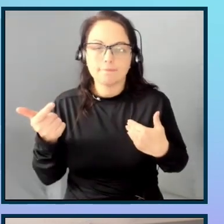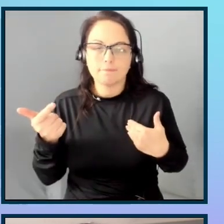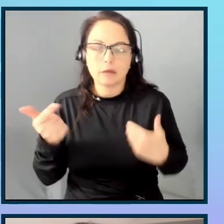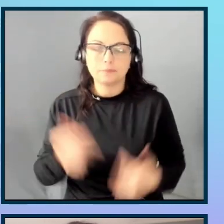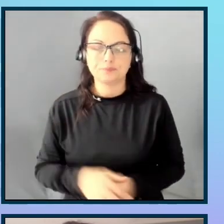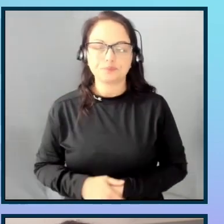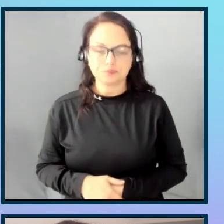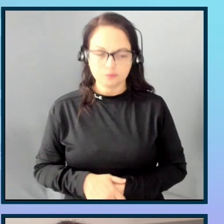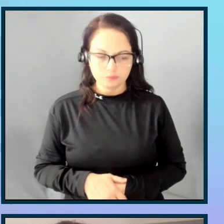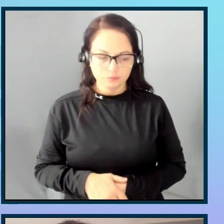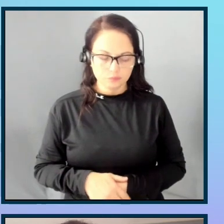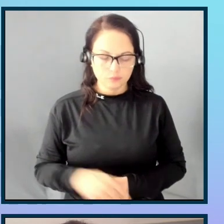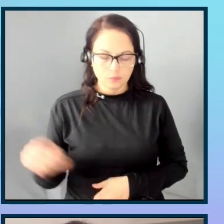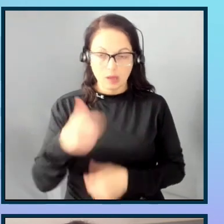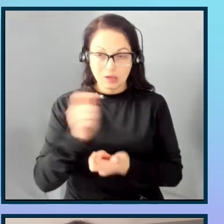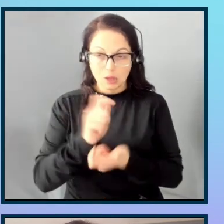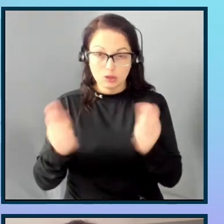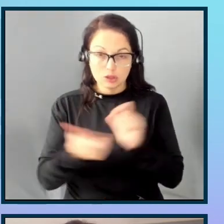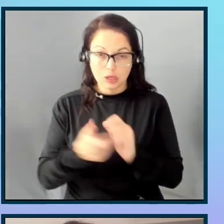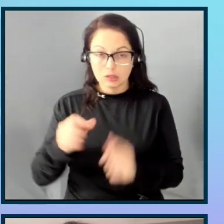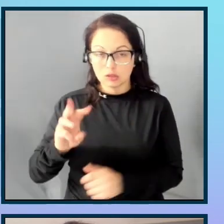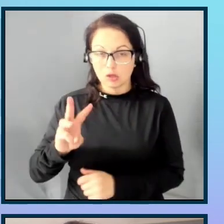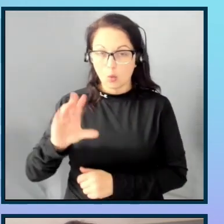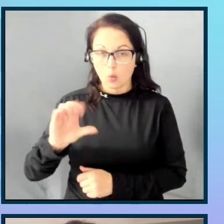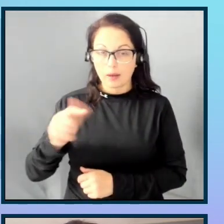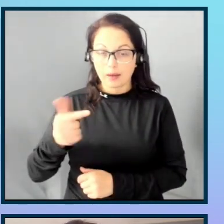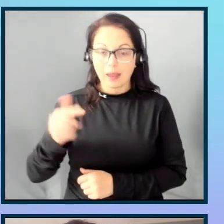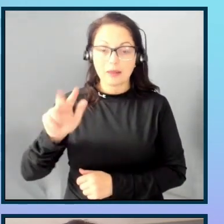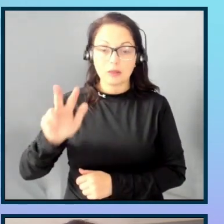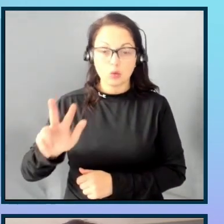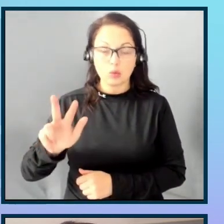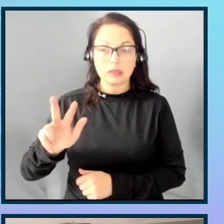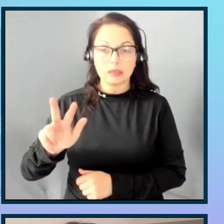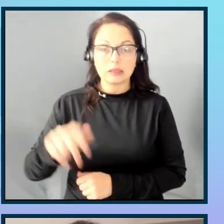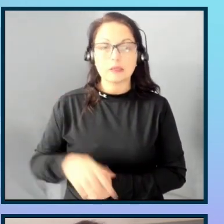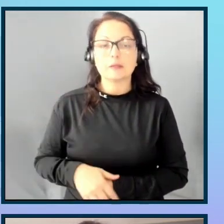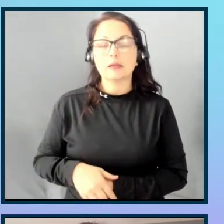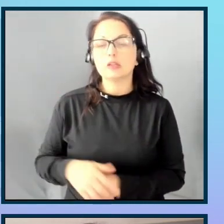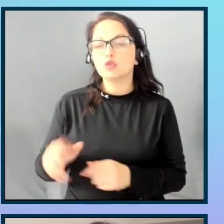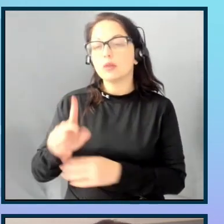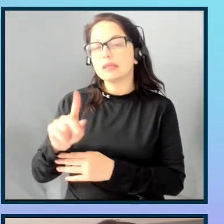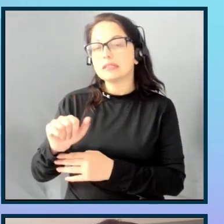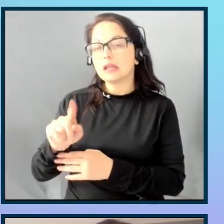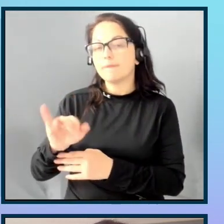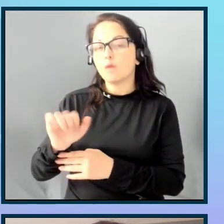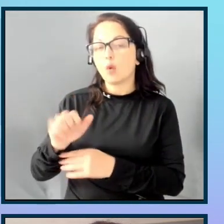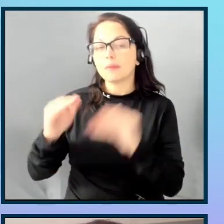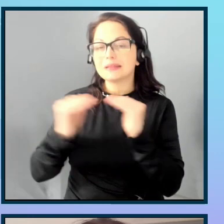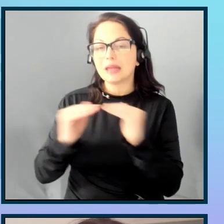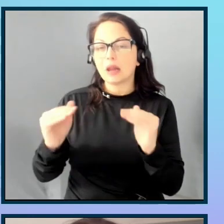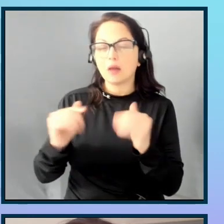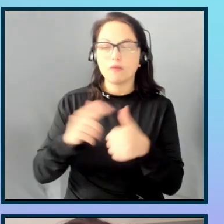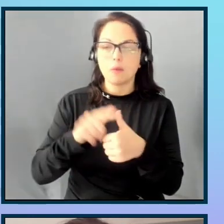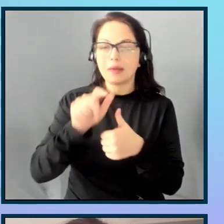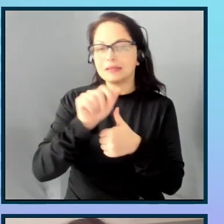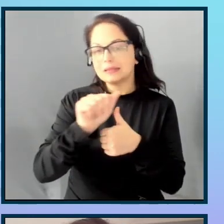Another change in WCAG 3 is that the conformance levels. So it will be renamed from A, AA, AAA to bronze, silver, gold.